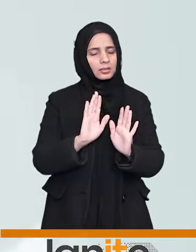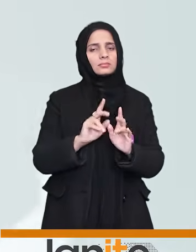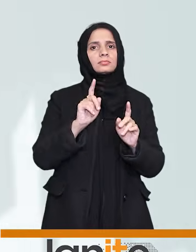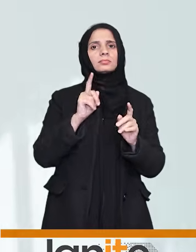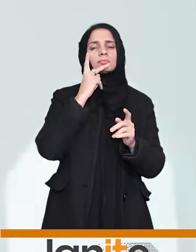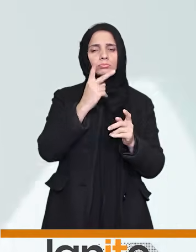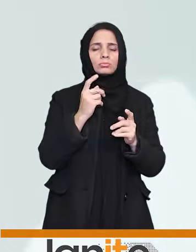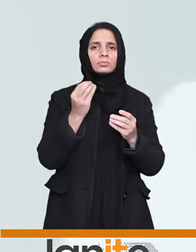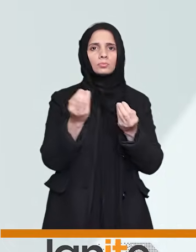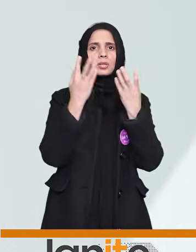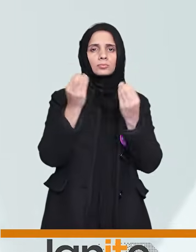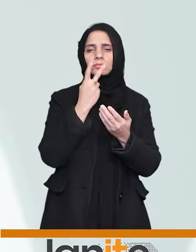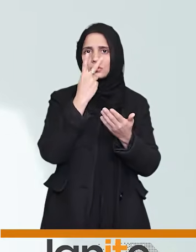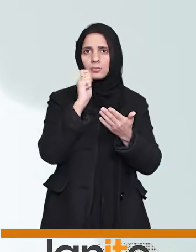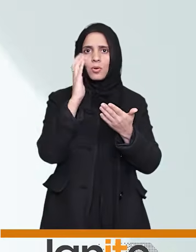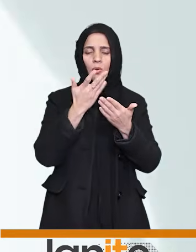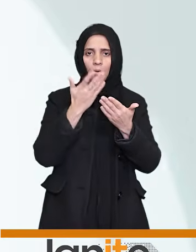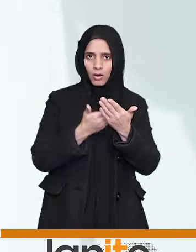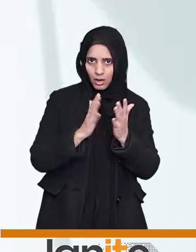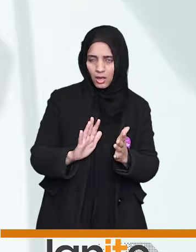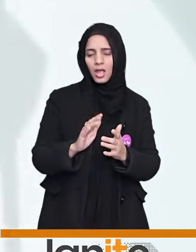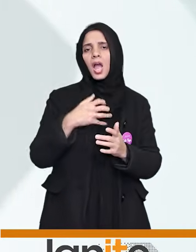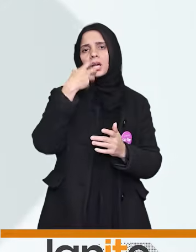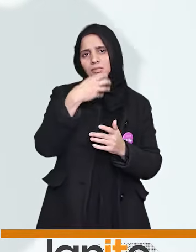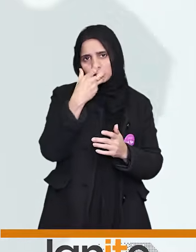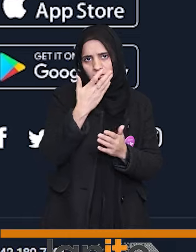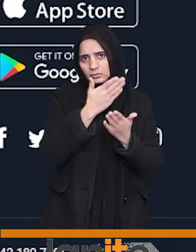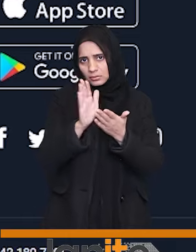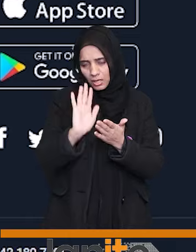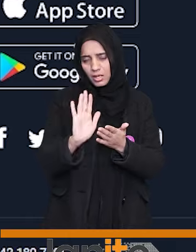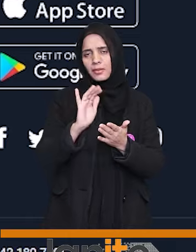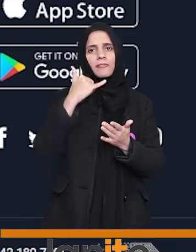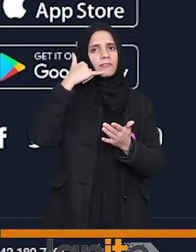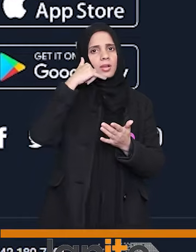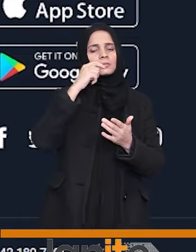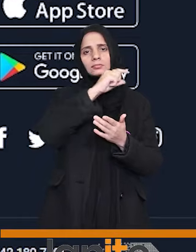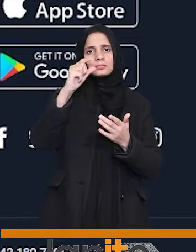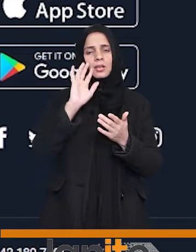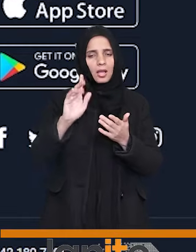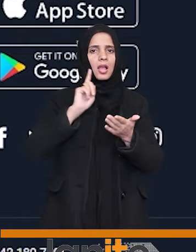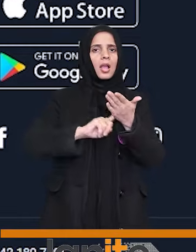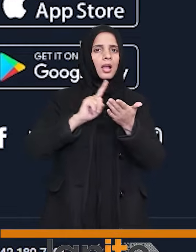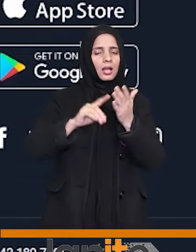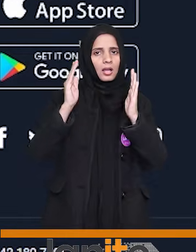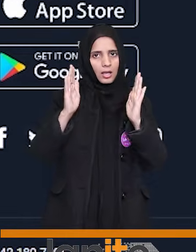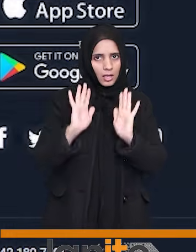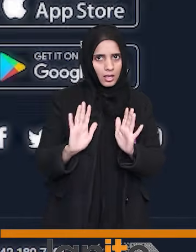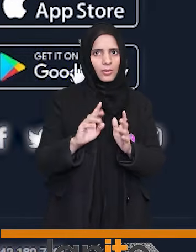if you are IOS user then for iPhone and iPad, you have an app.